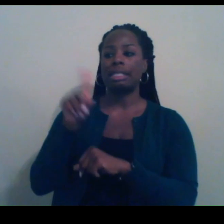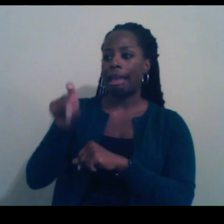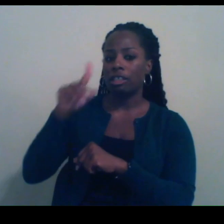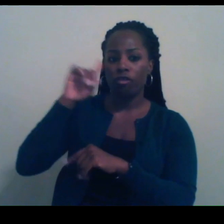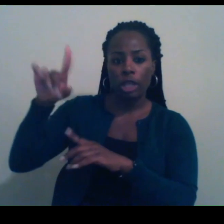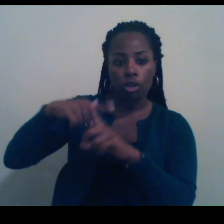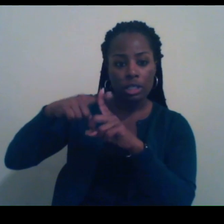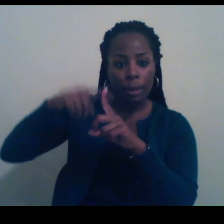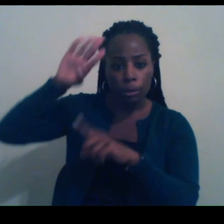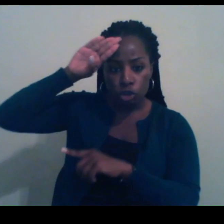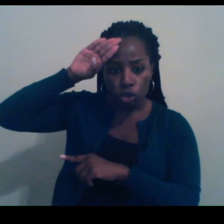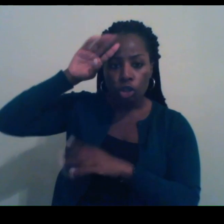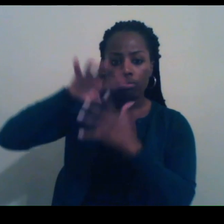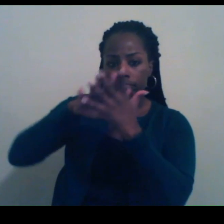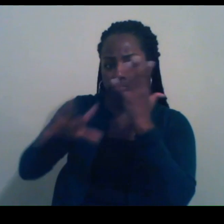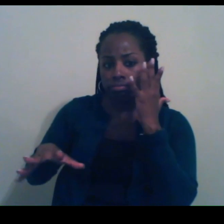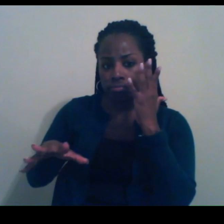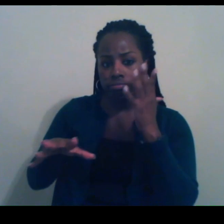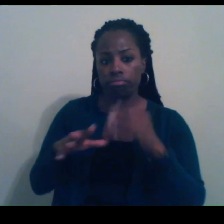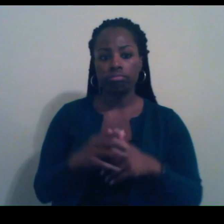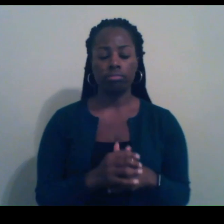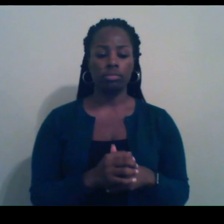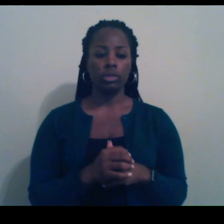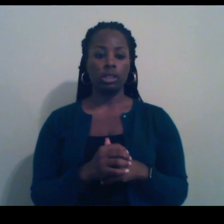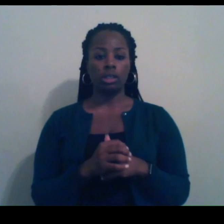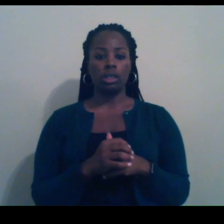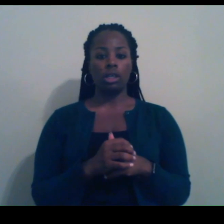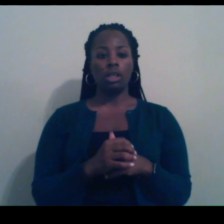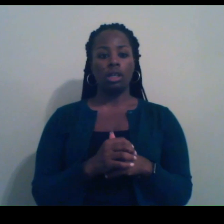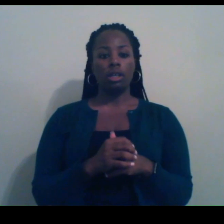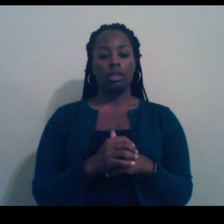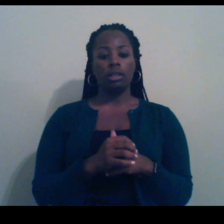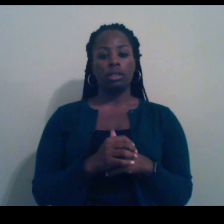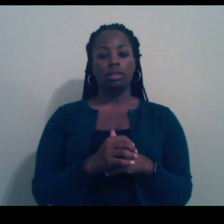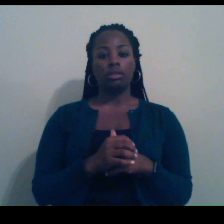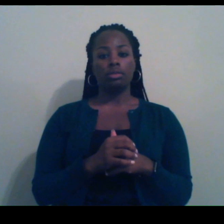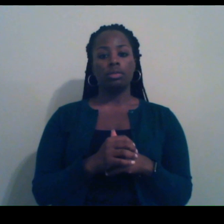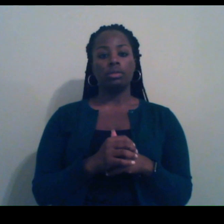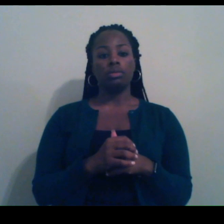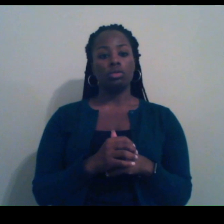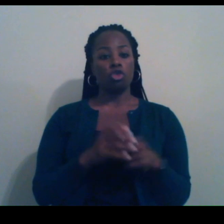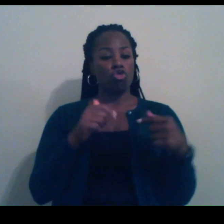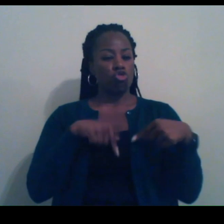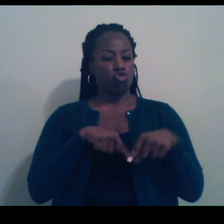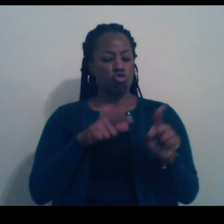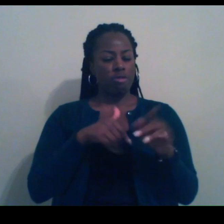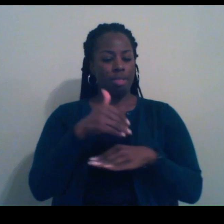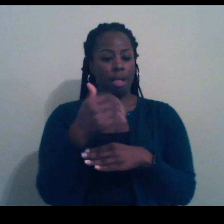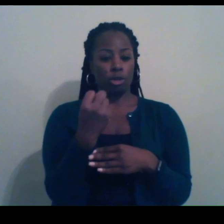that within the next 12 hours there will be a hundred percent screening all